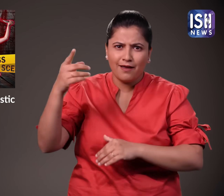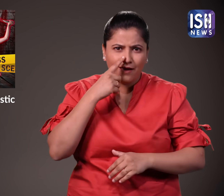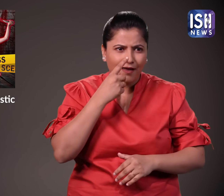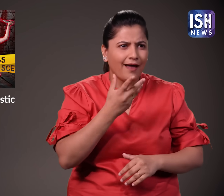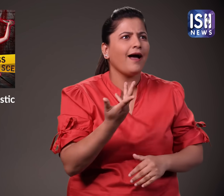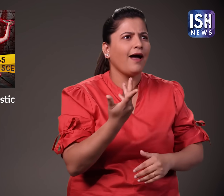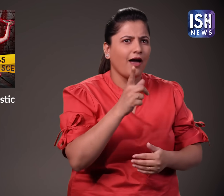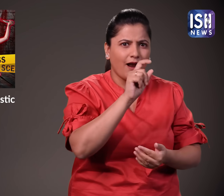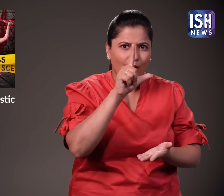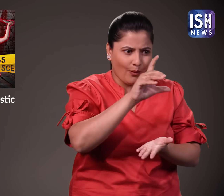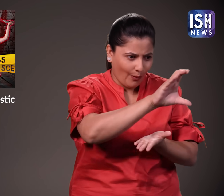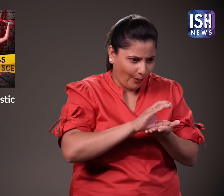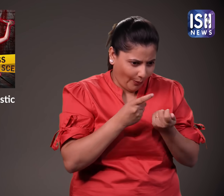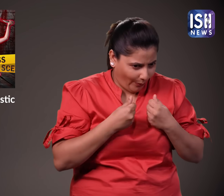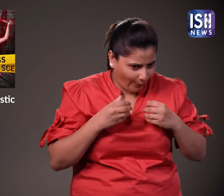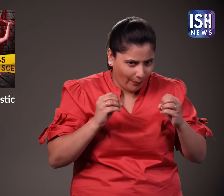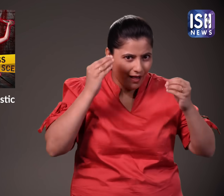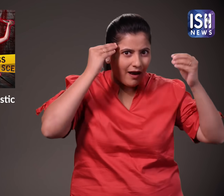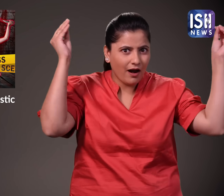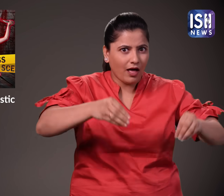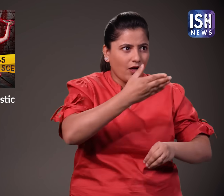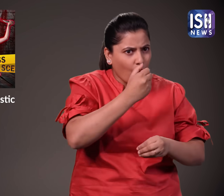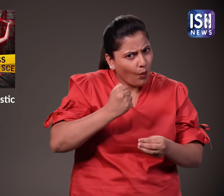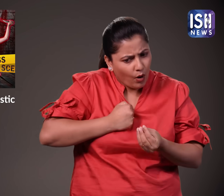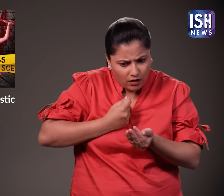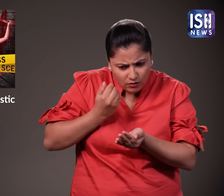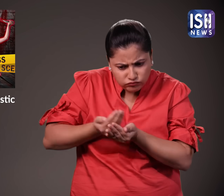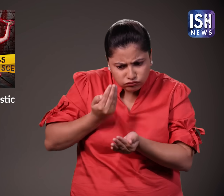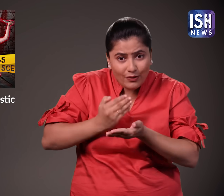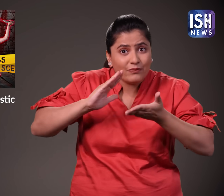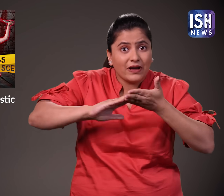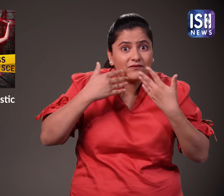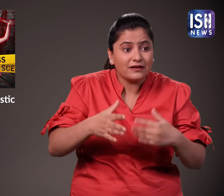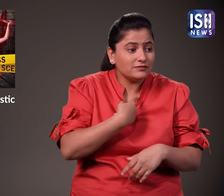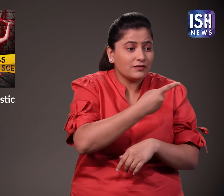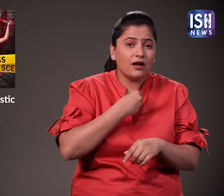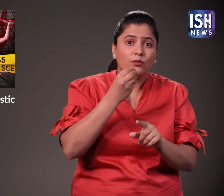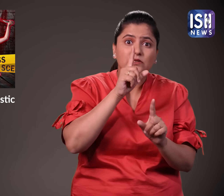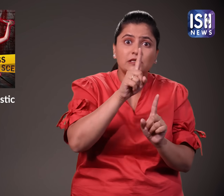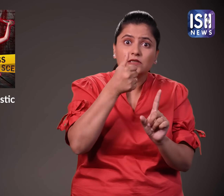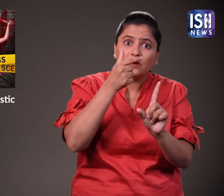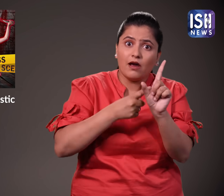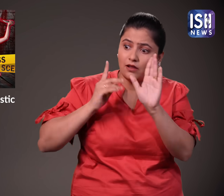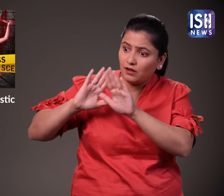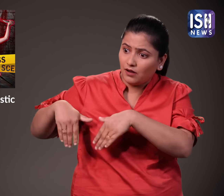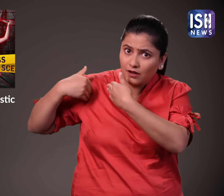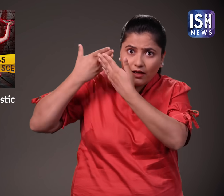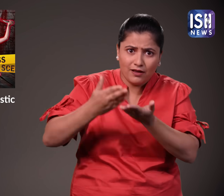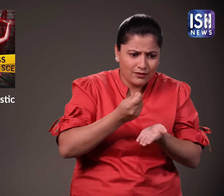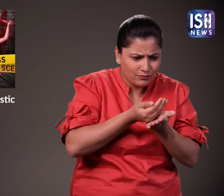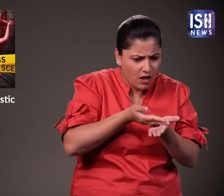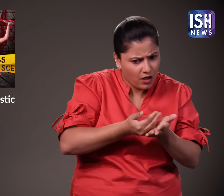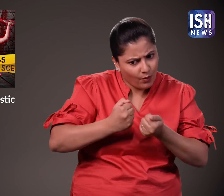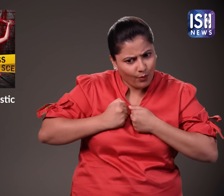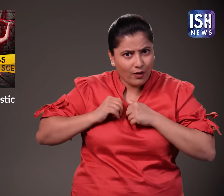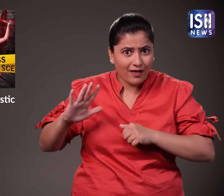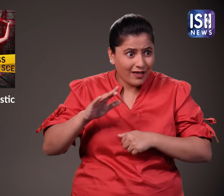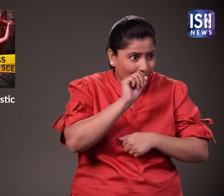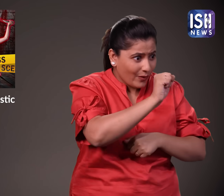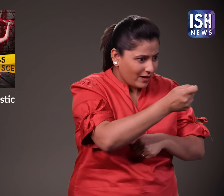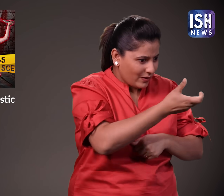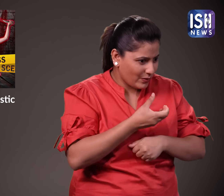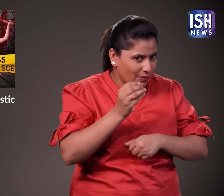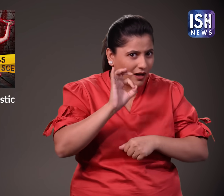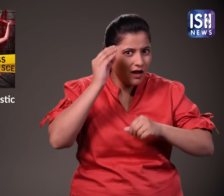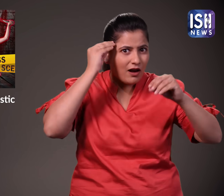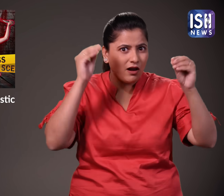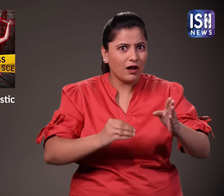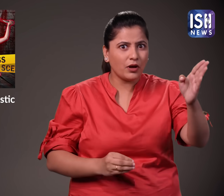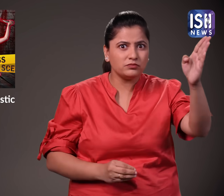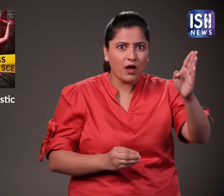The wife denied taking any money from her in-laws' home and claimed she only took her savings from 16 years of marriage.